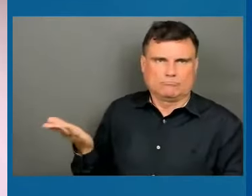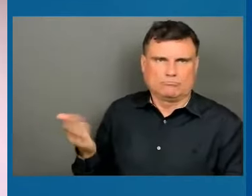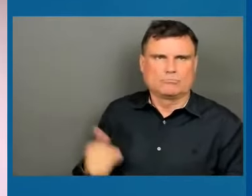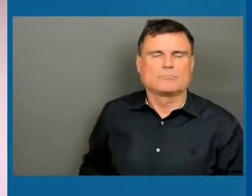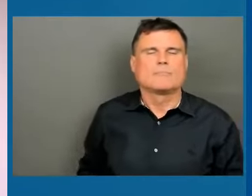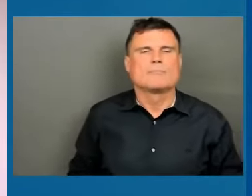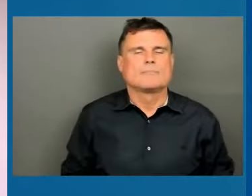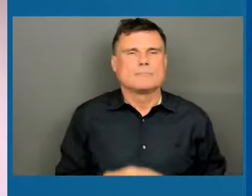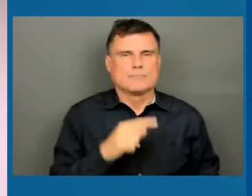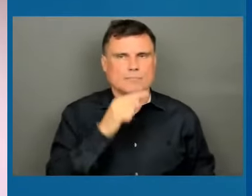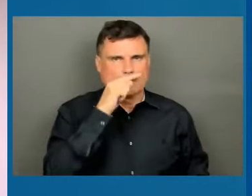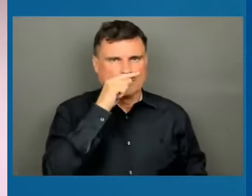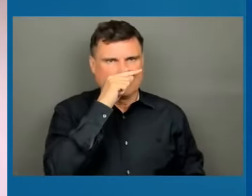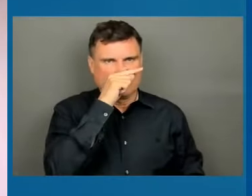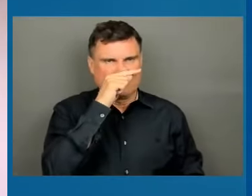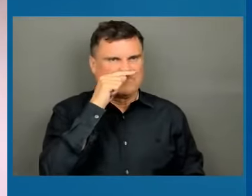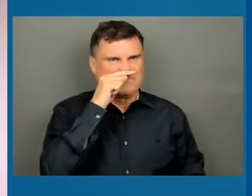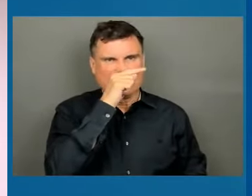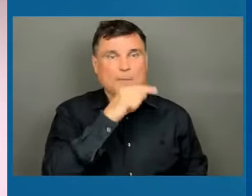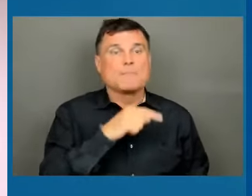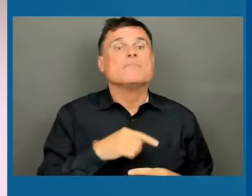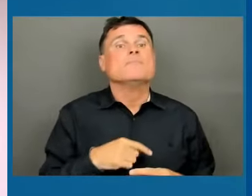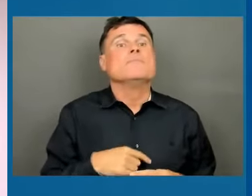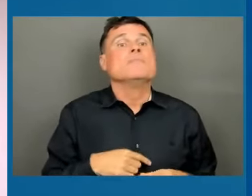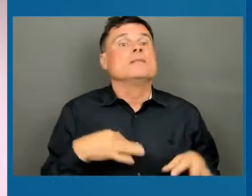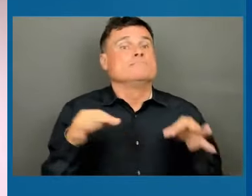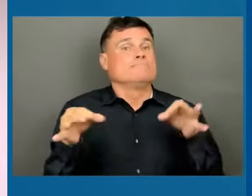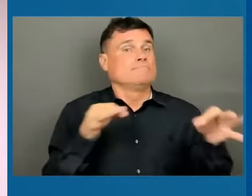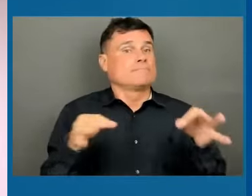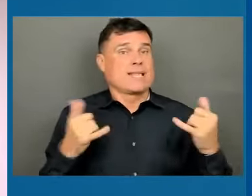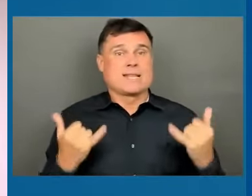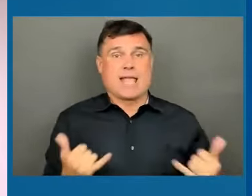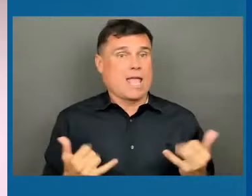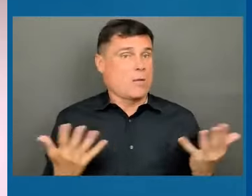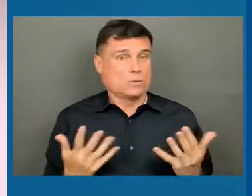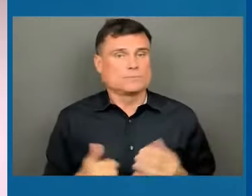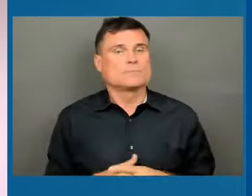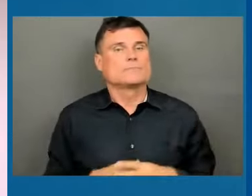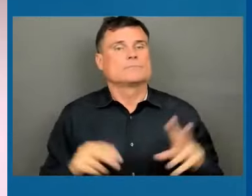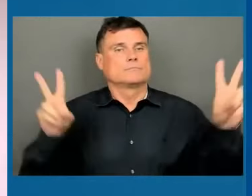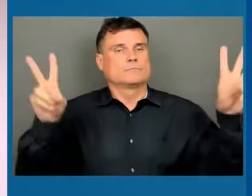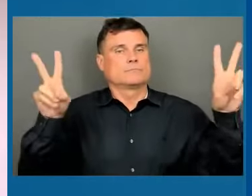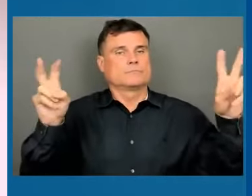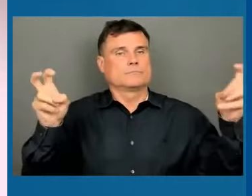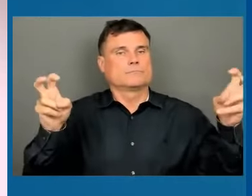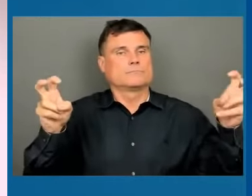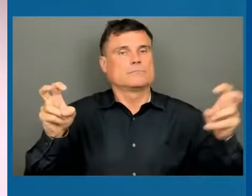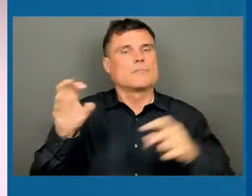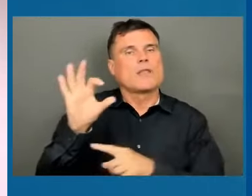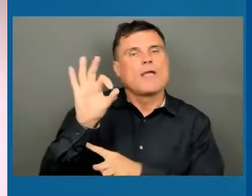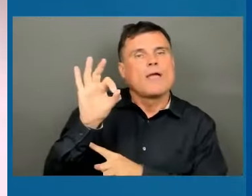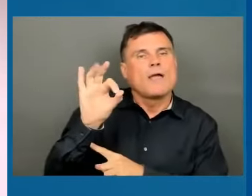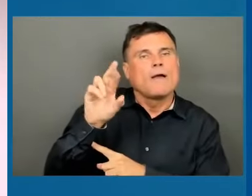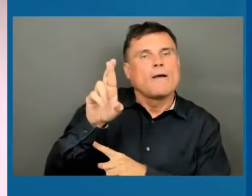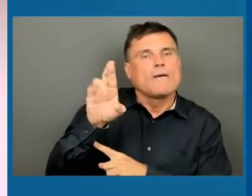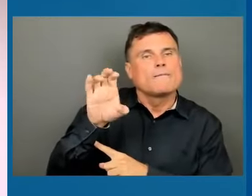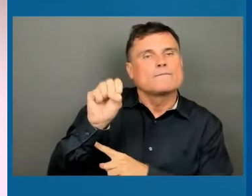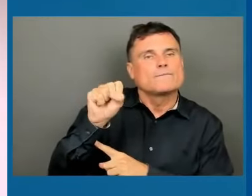season, this is the time of the year when the mountain snow packs melts and fill the rivers